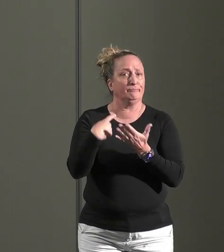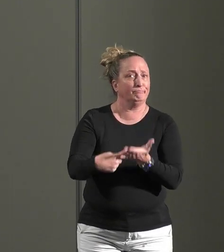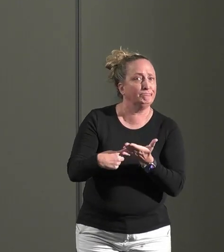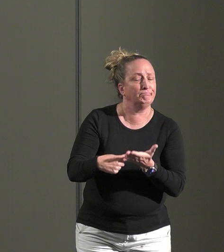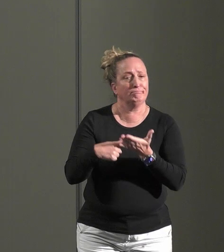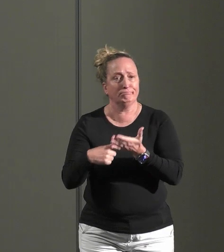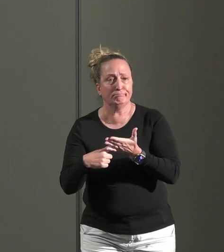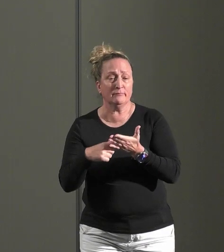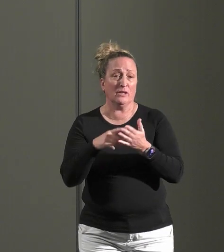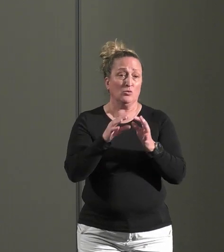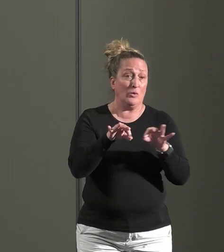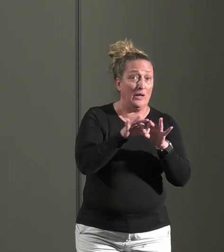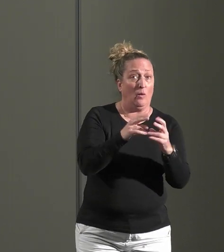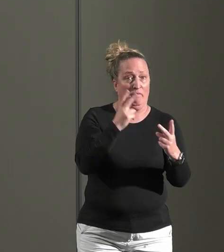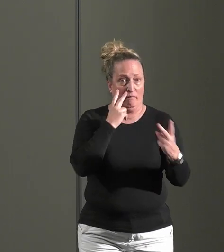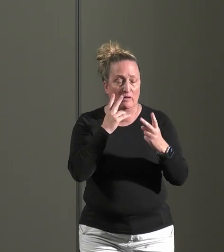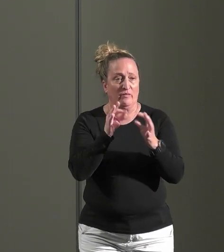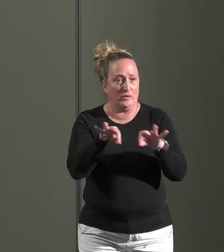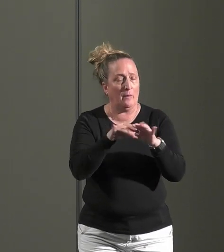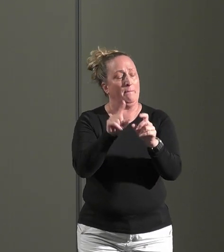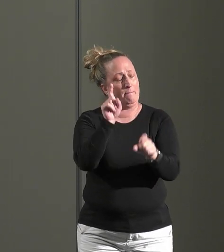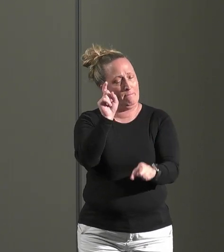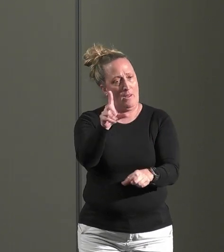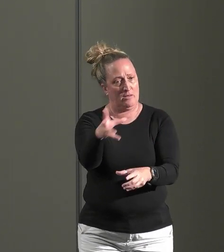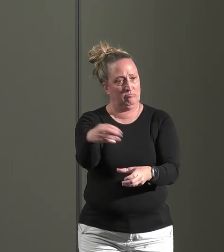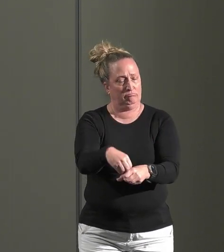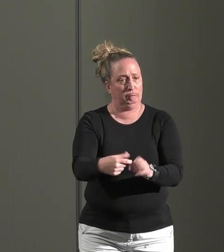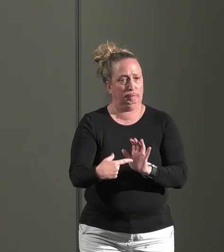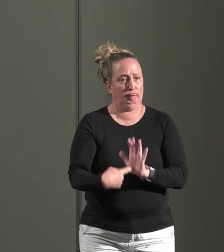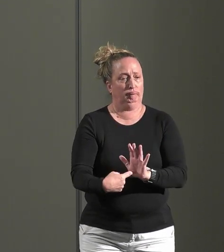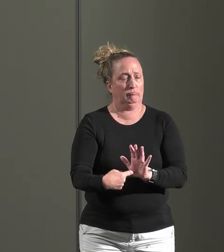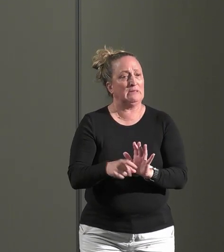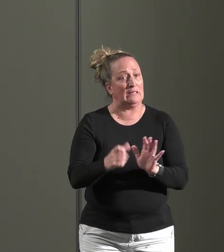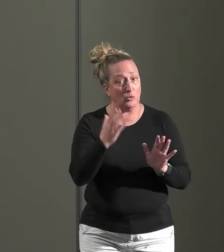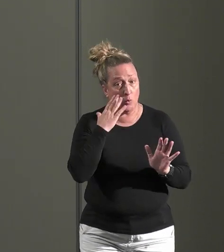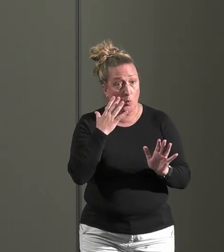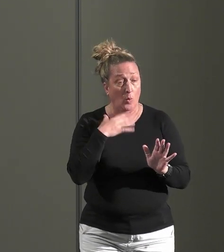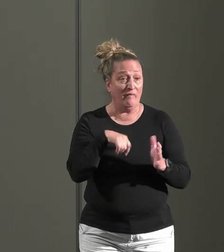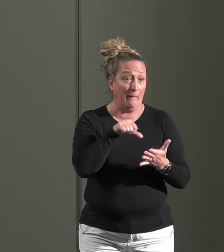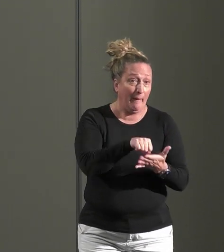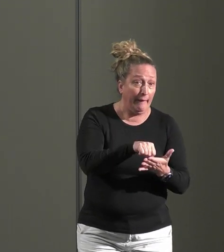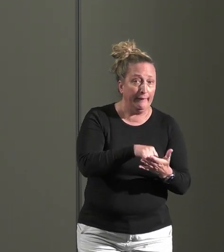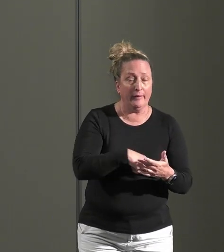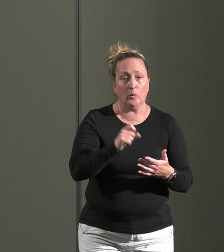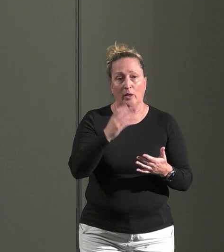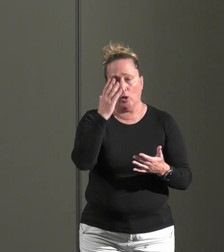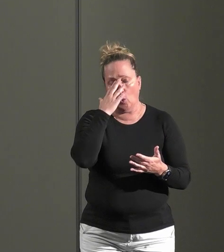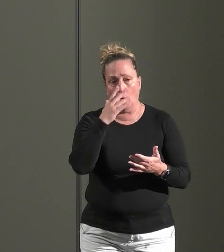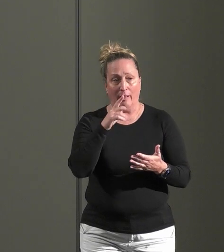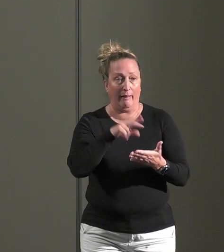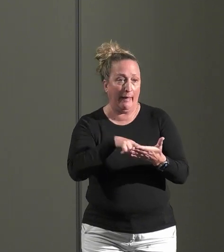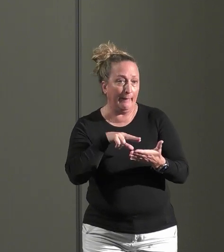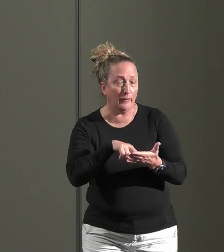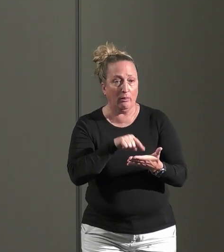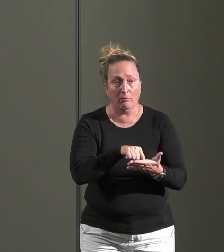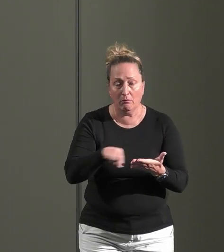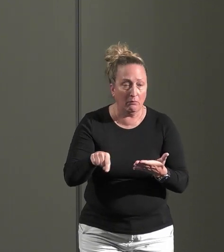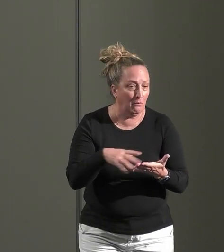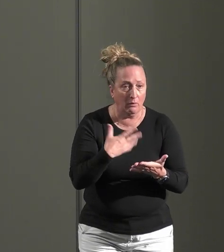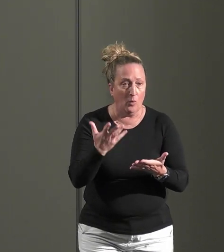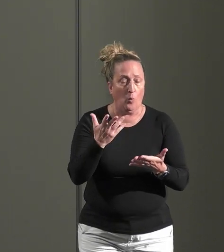Critical information must be conveyed. You need to know if it is a button or also the